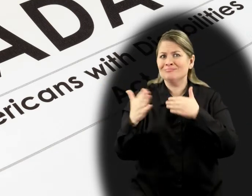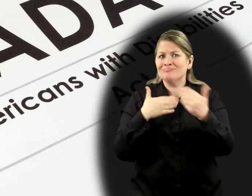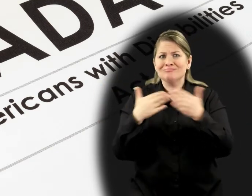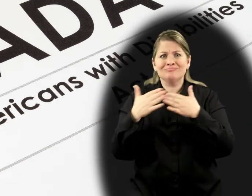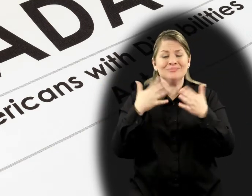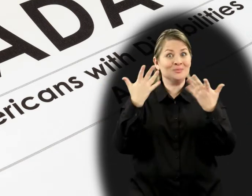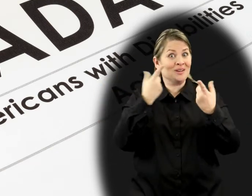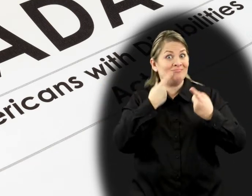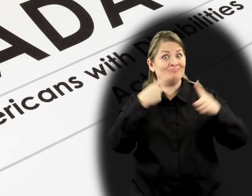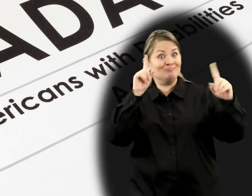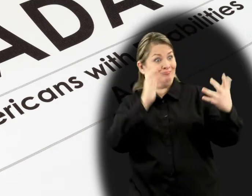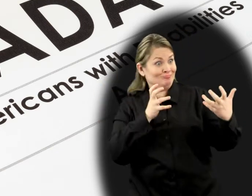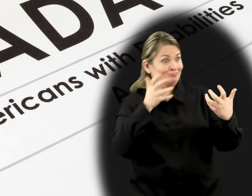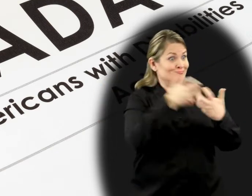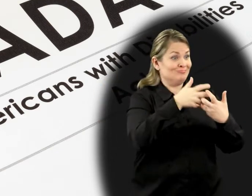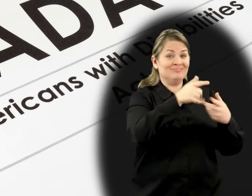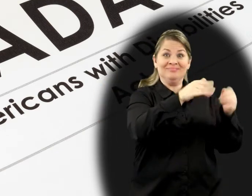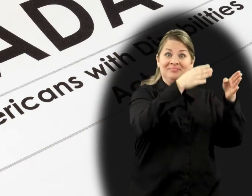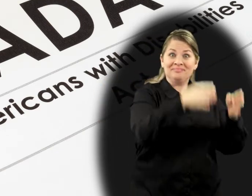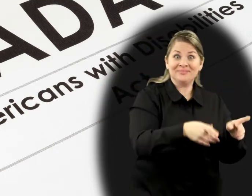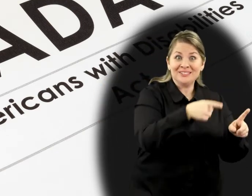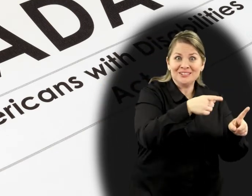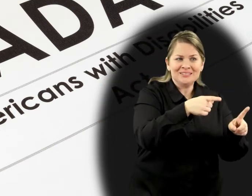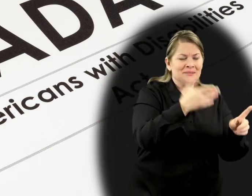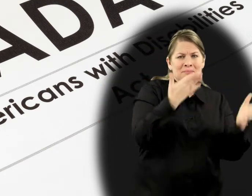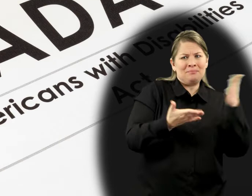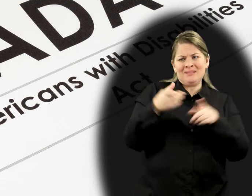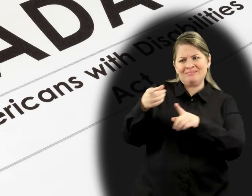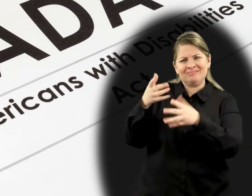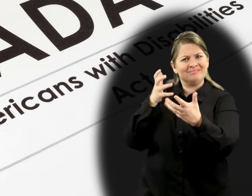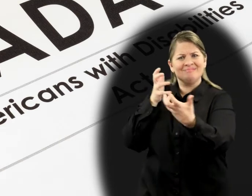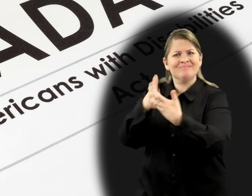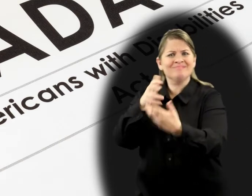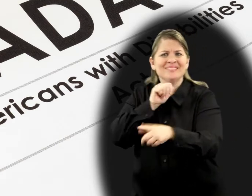and that what is effective for one person may not be effective for another